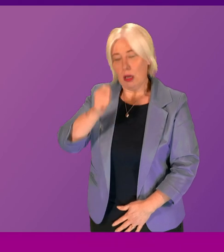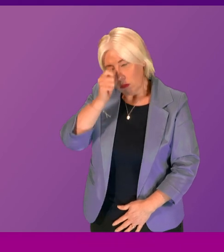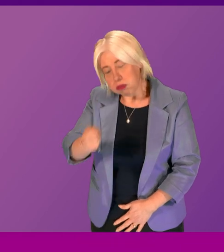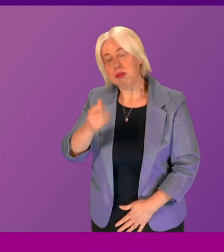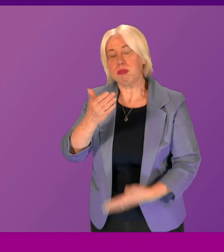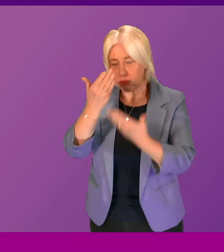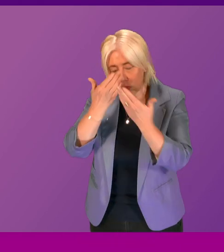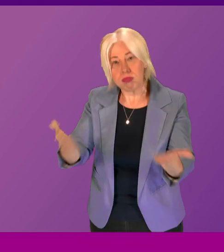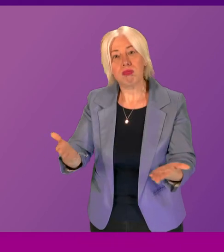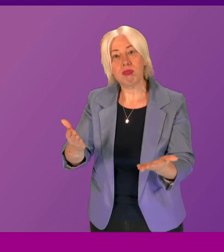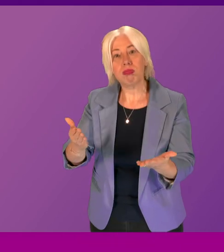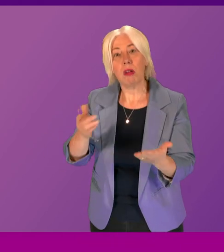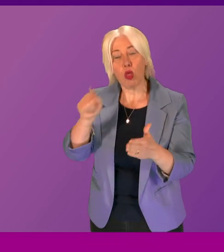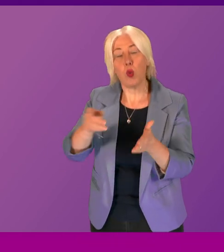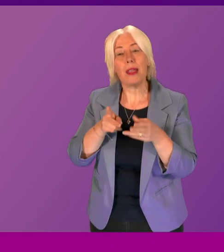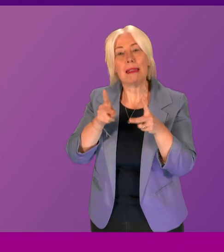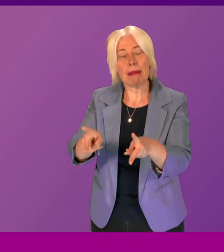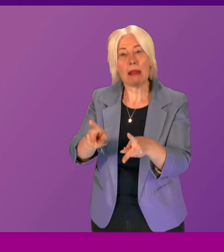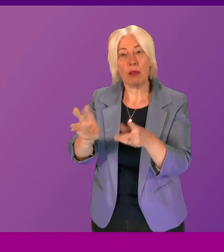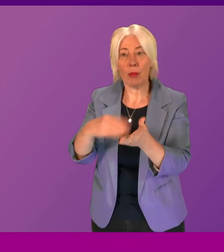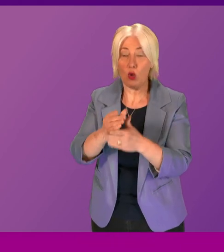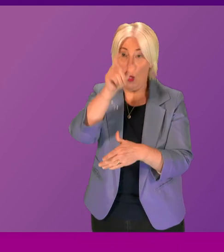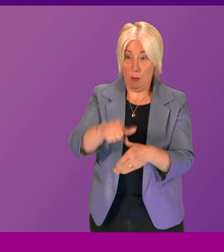a system that effectively holds perpetrators to account.